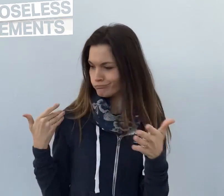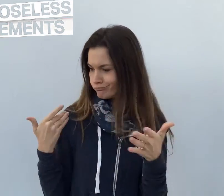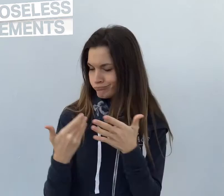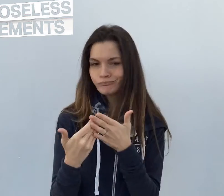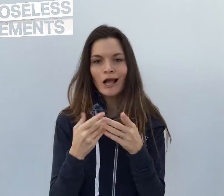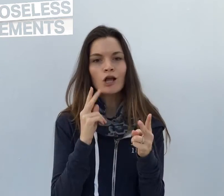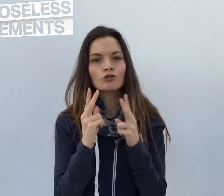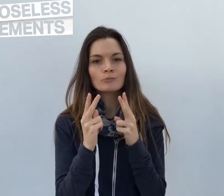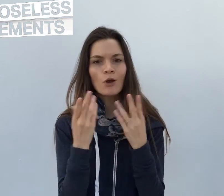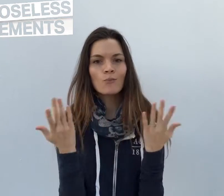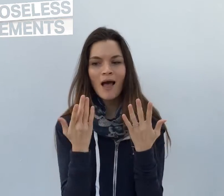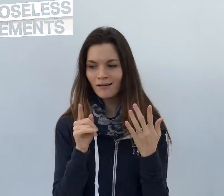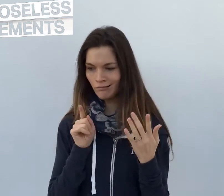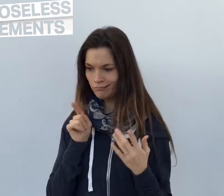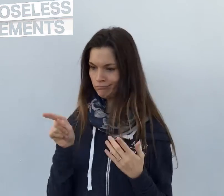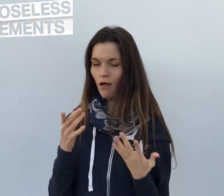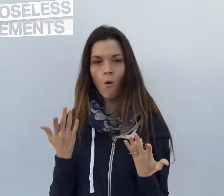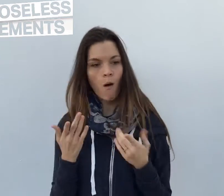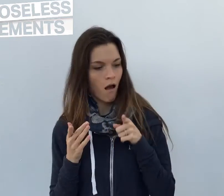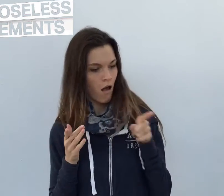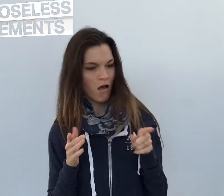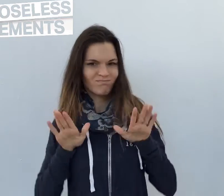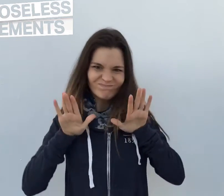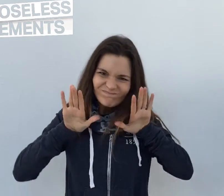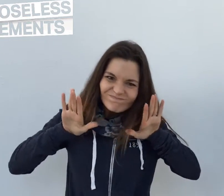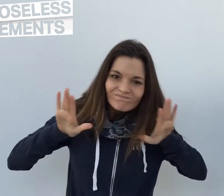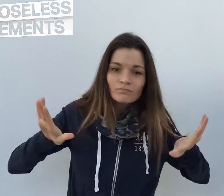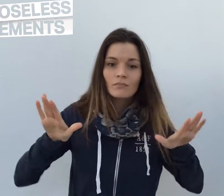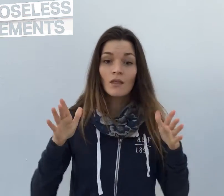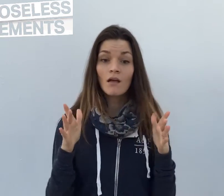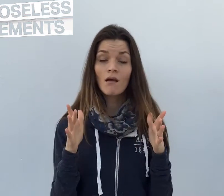we imagine interpreter placed at either side of the stage, usually as far off it as possible.